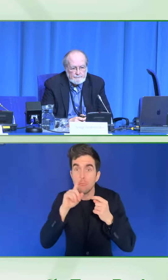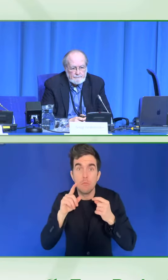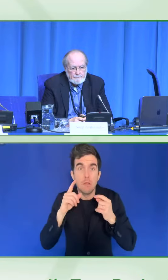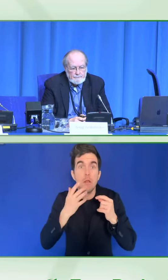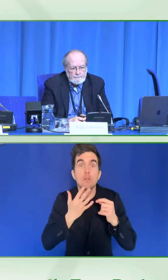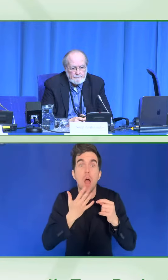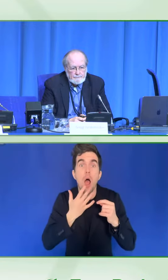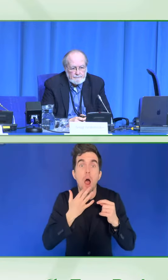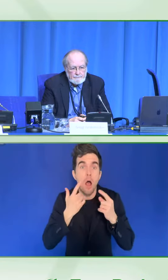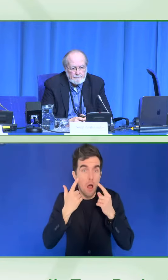big audience.